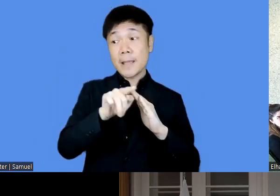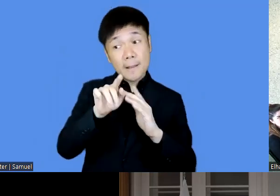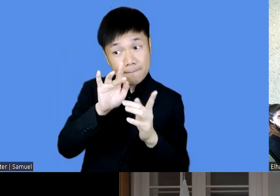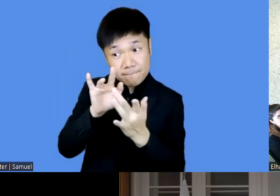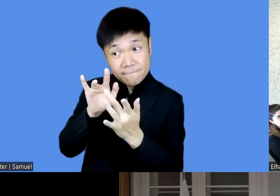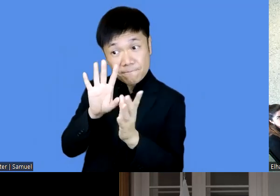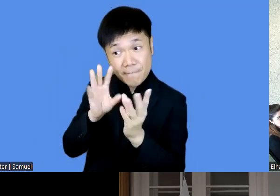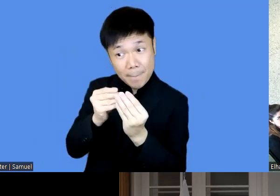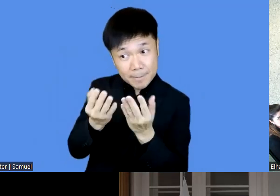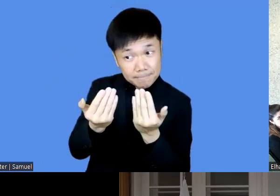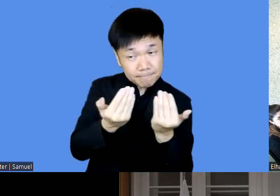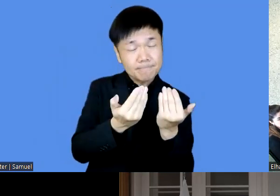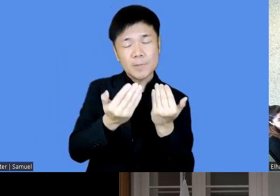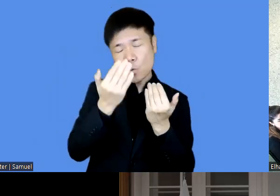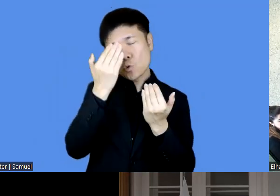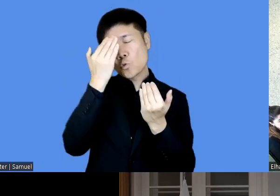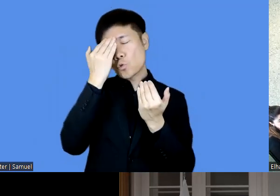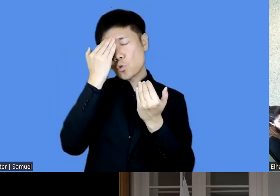to get an idea of what are the disability related questions.